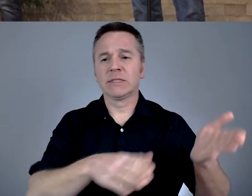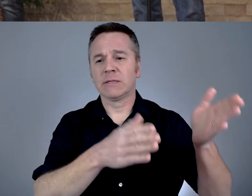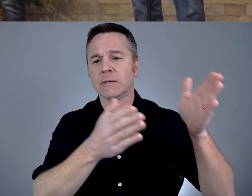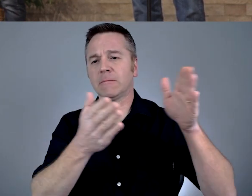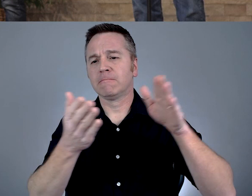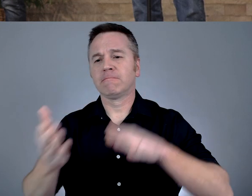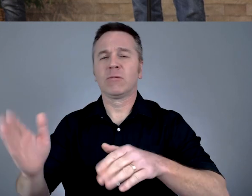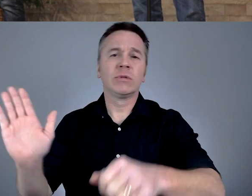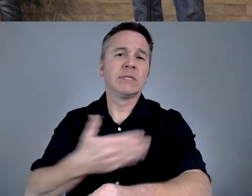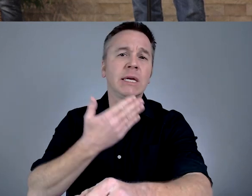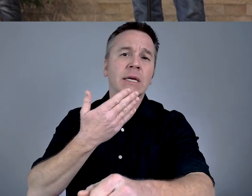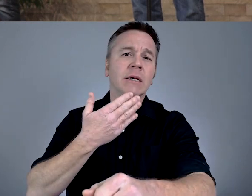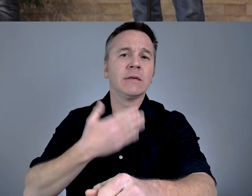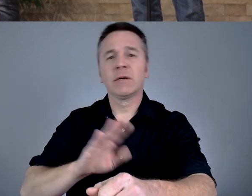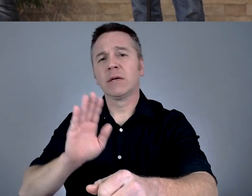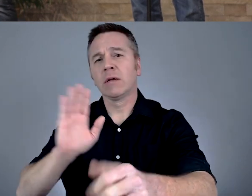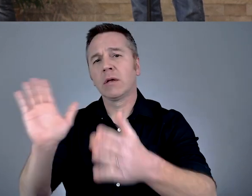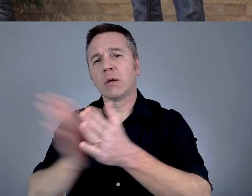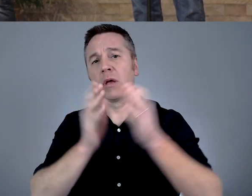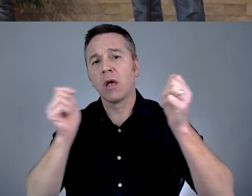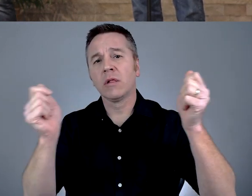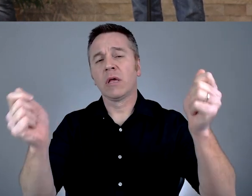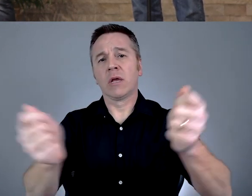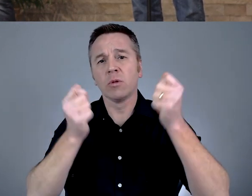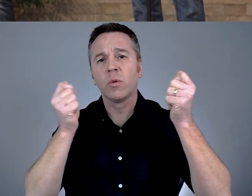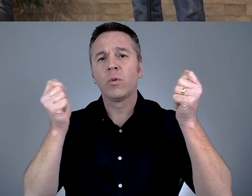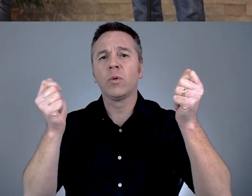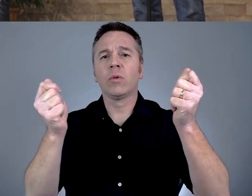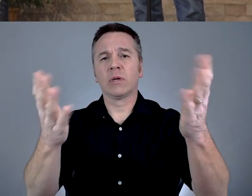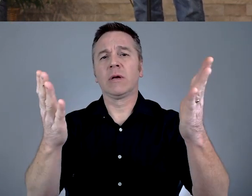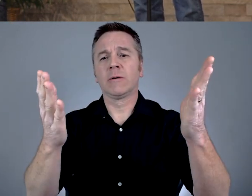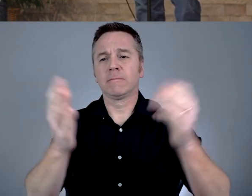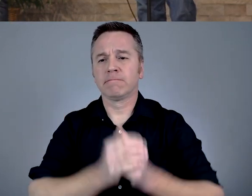O sing hallelujah!